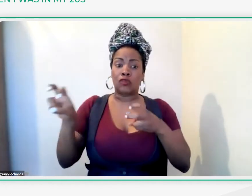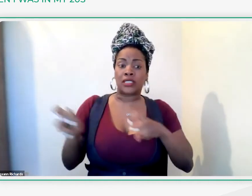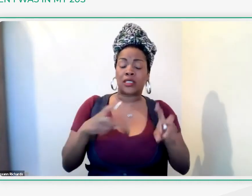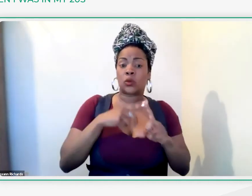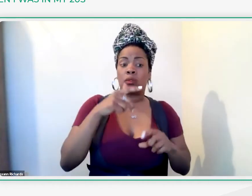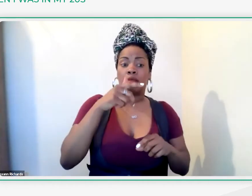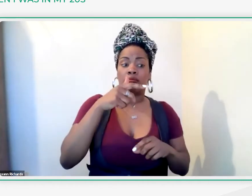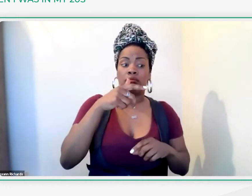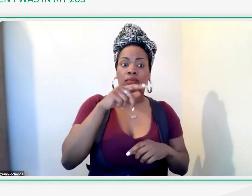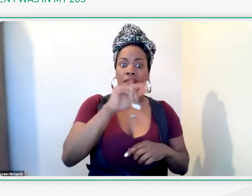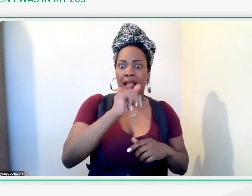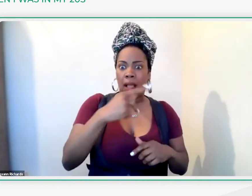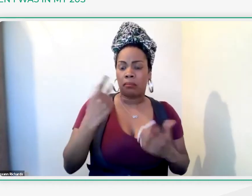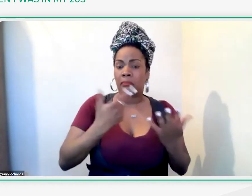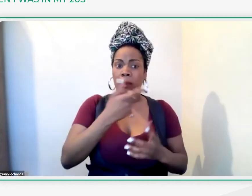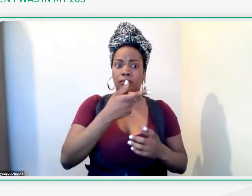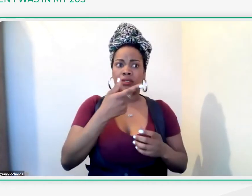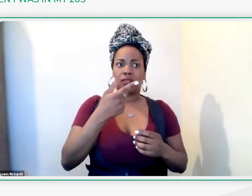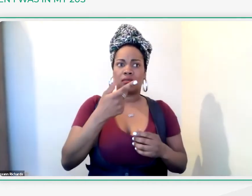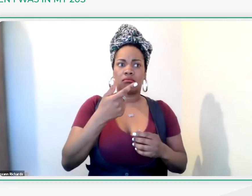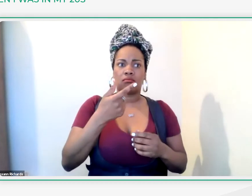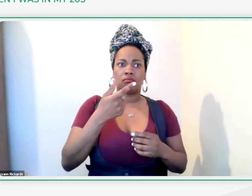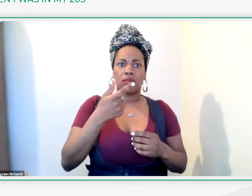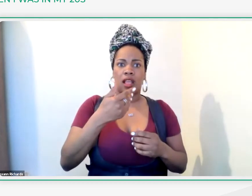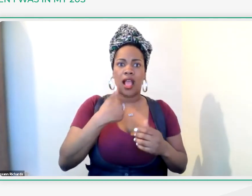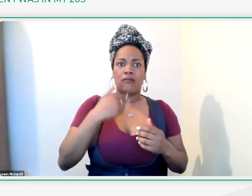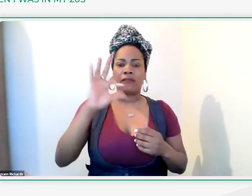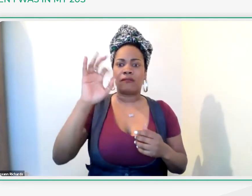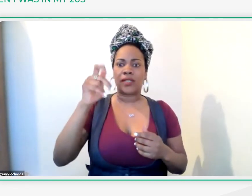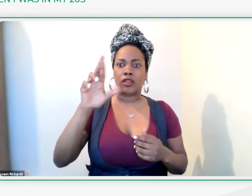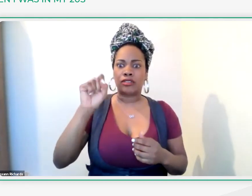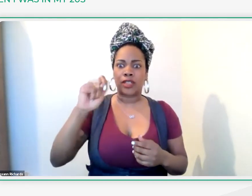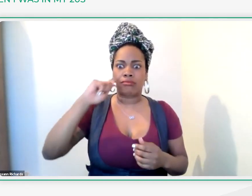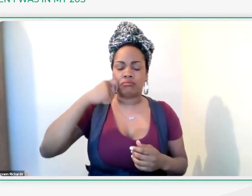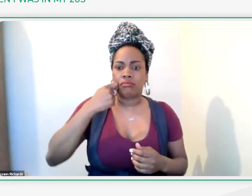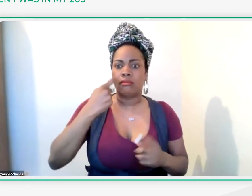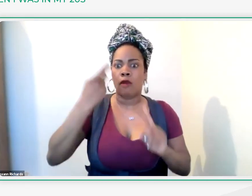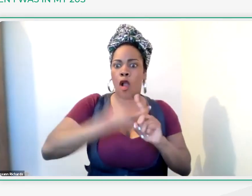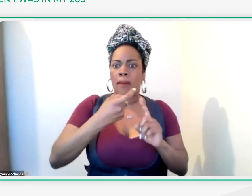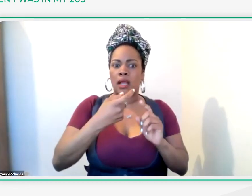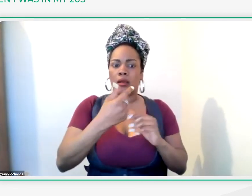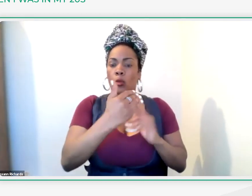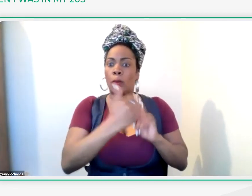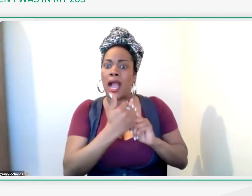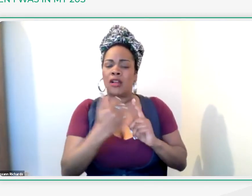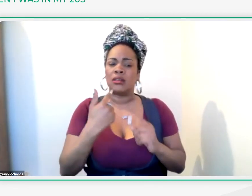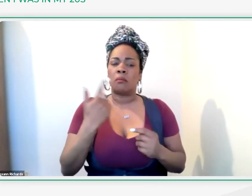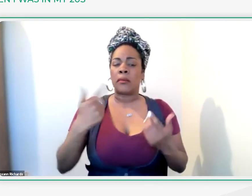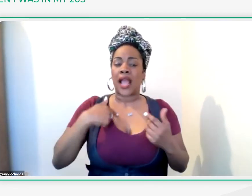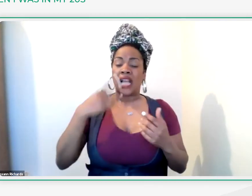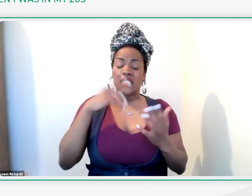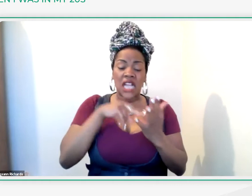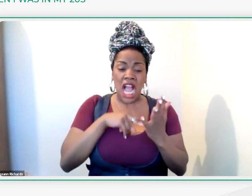And then you can transfer it to an app.